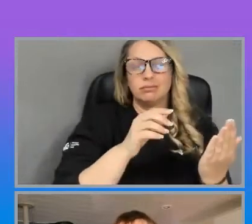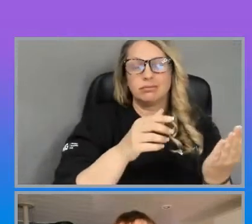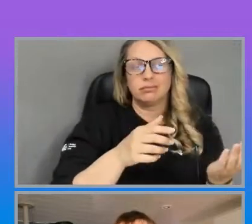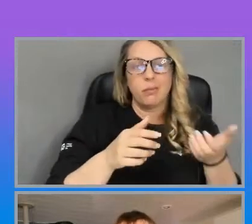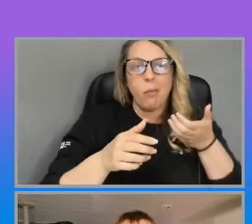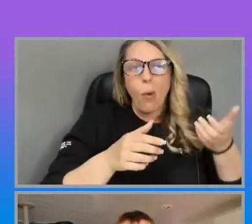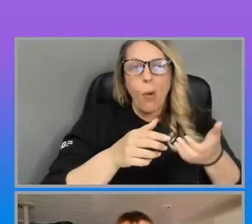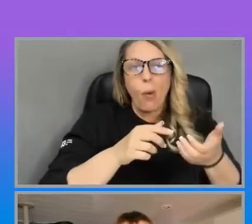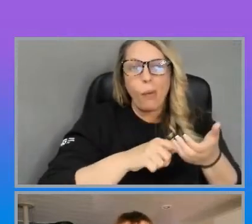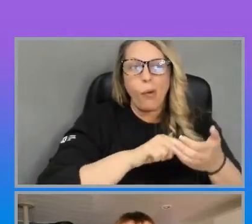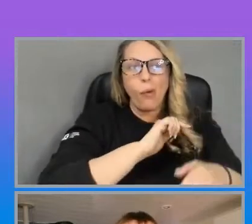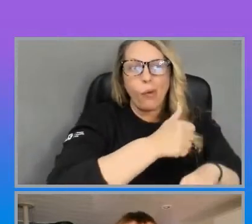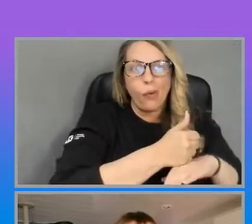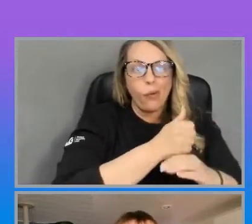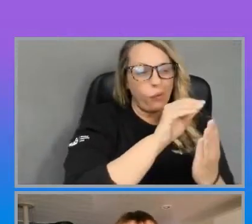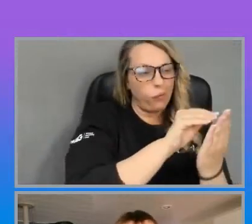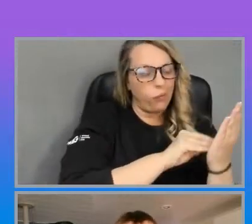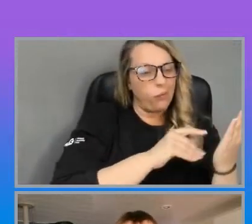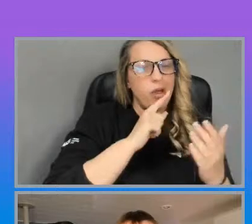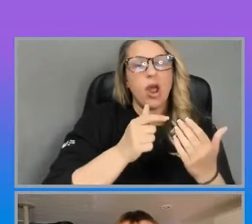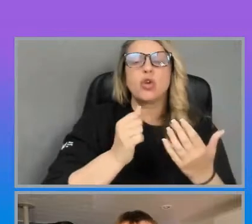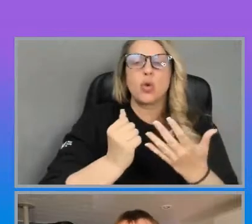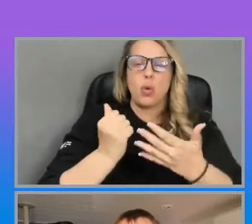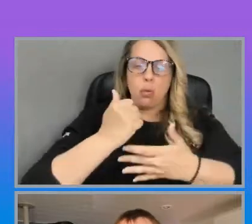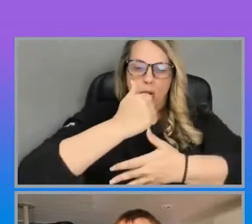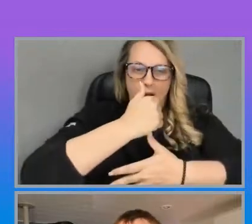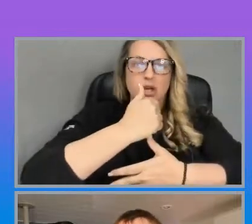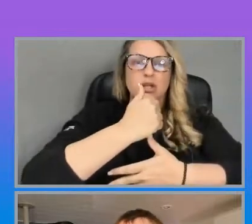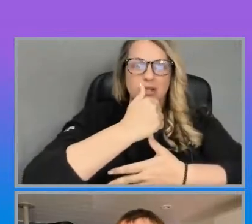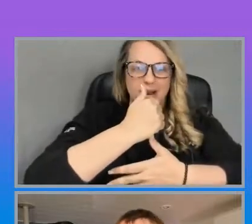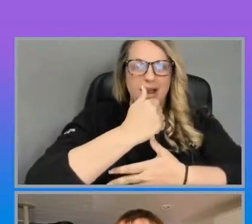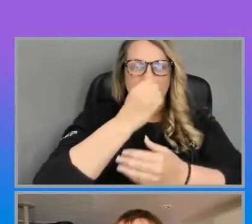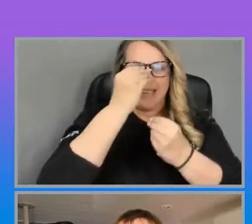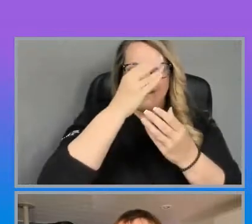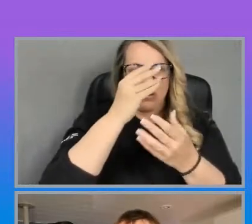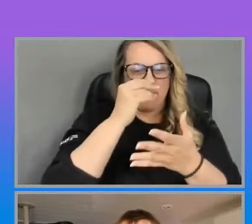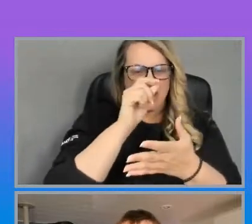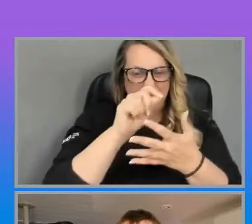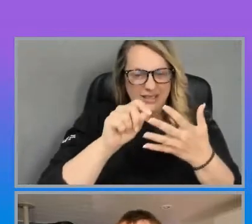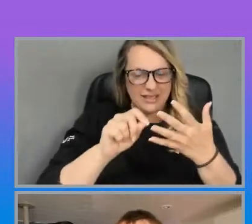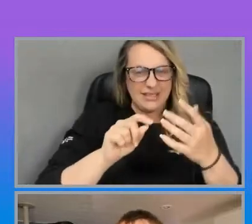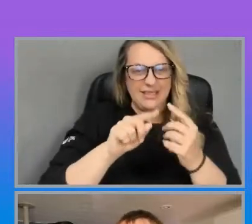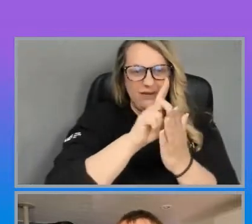layout, perhaps the other way around. And then as you kind of prioritize content in your layout, as you're working on